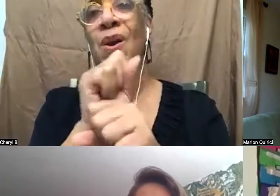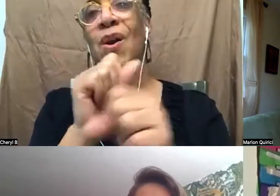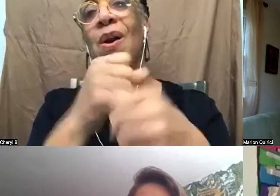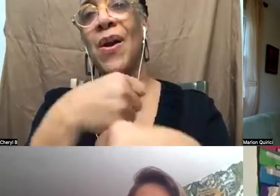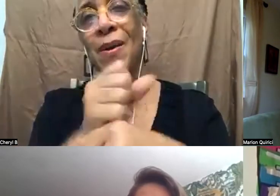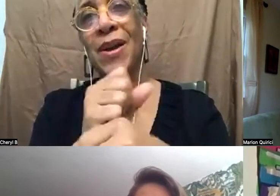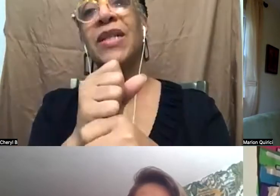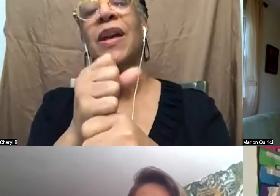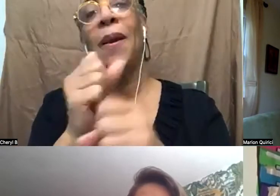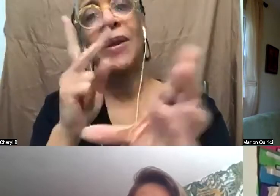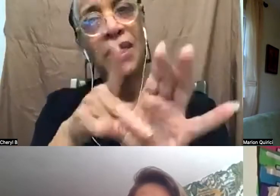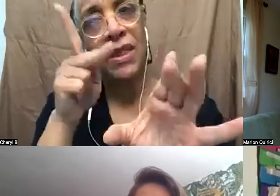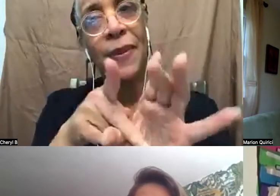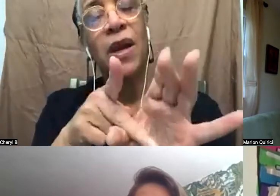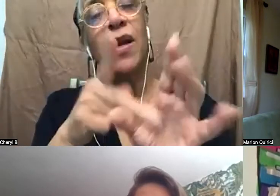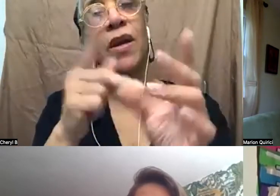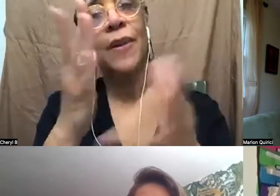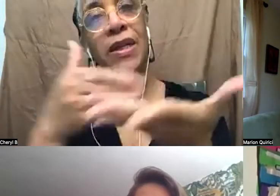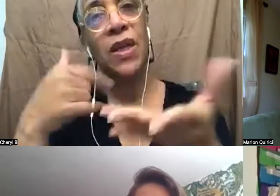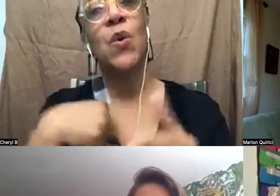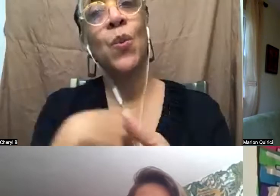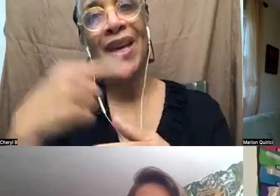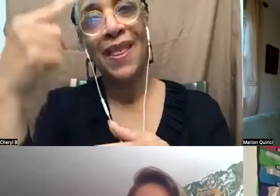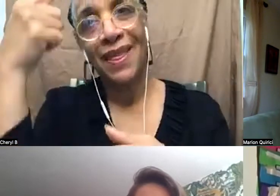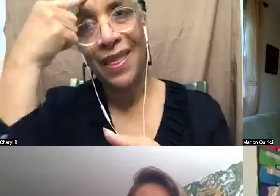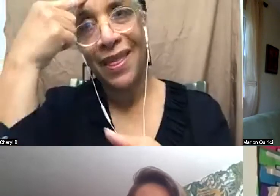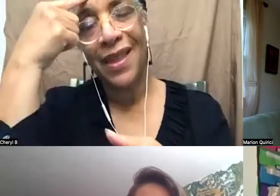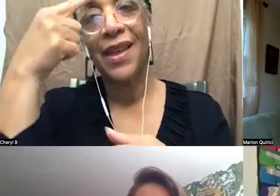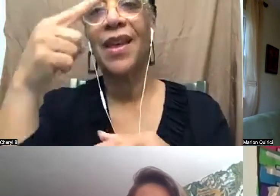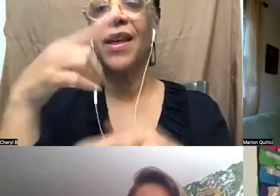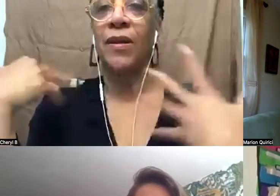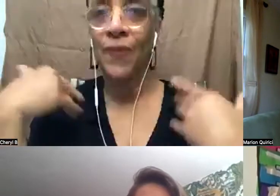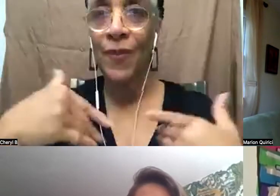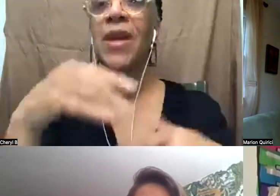spaces where we can rethink embodiment, normalcy, and the concept of wholeness.